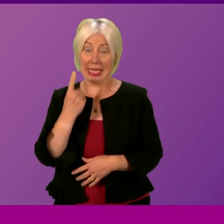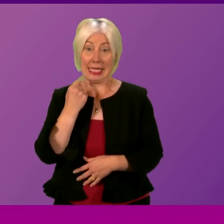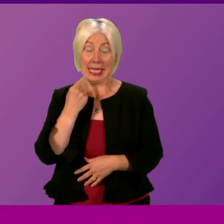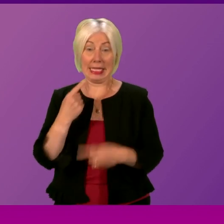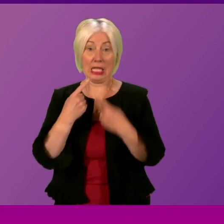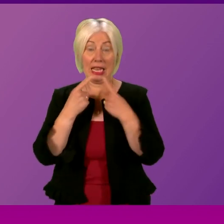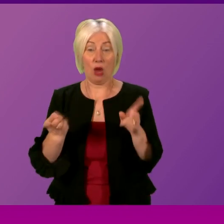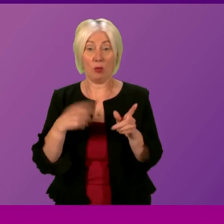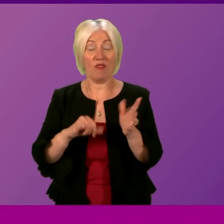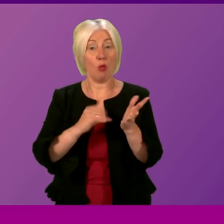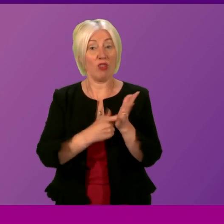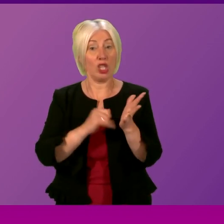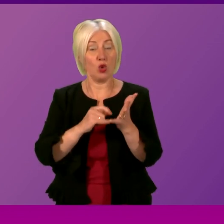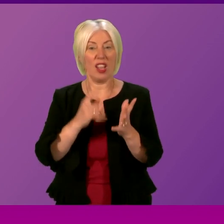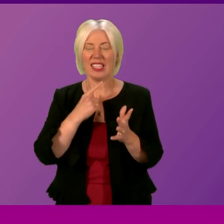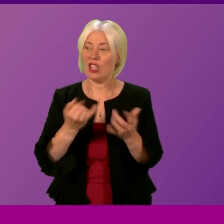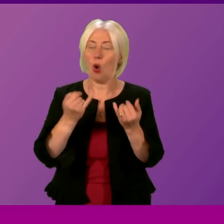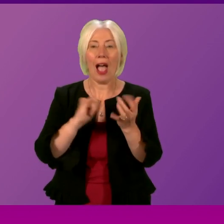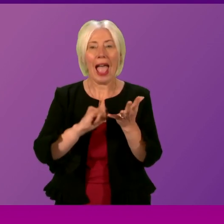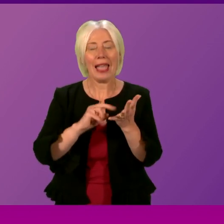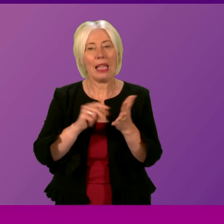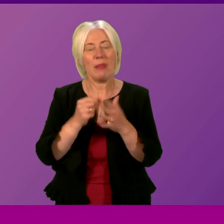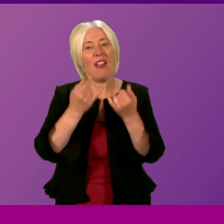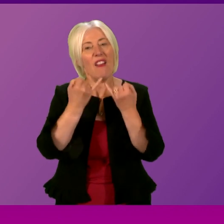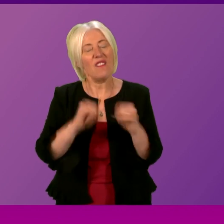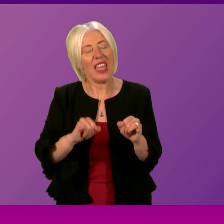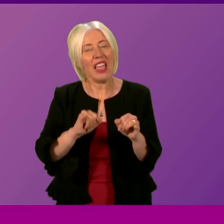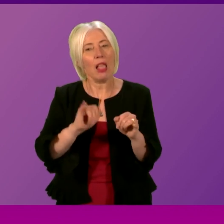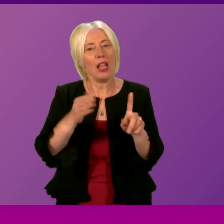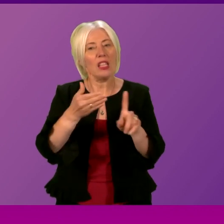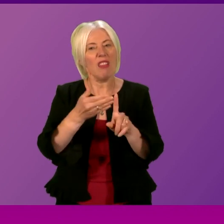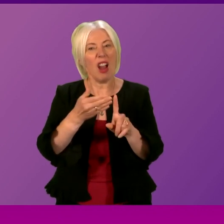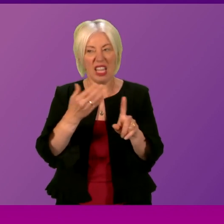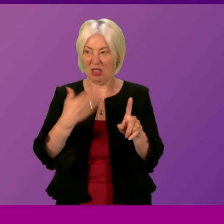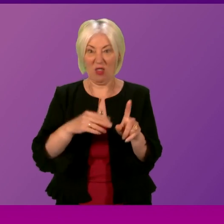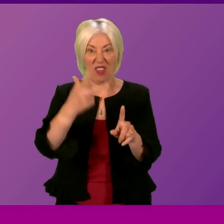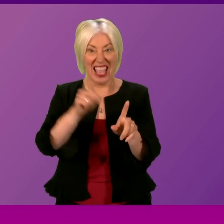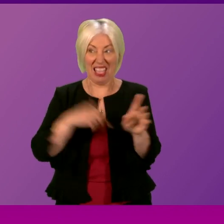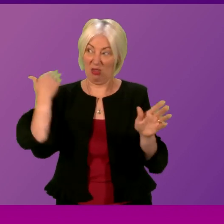Minister for the SNP’s failing to meet its targets in eight out of the past 12 years.